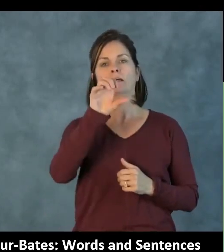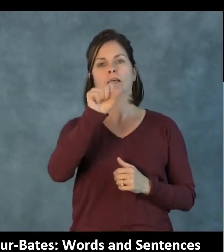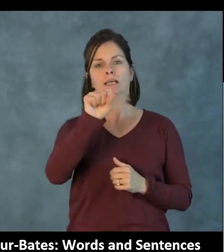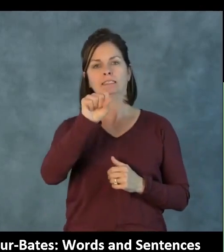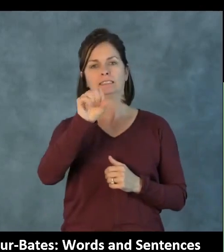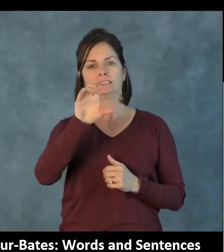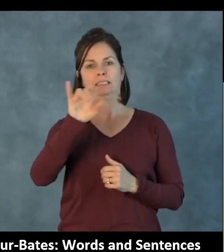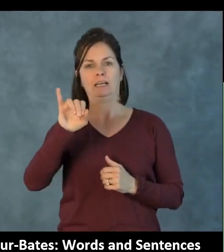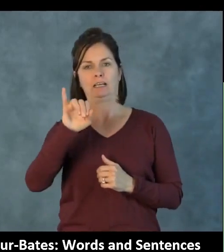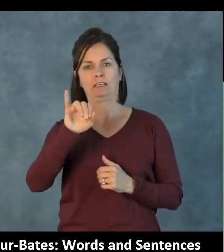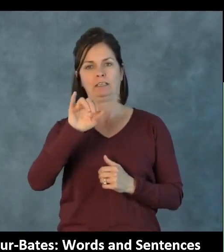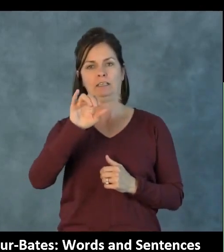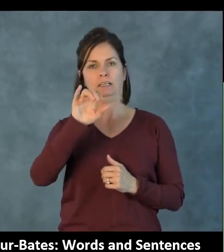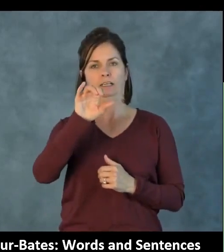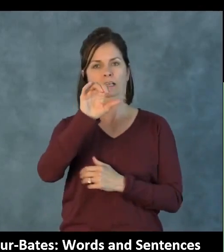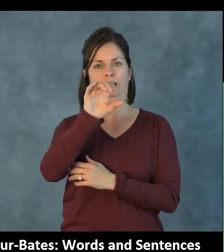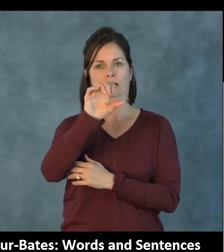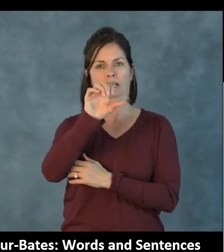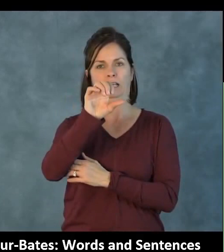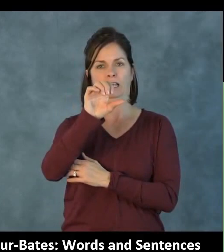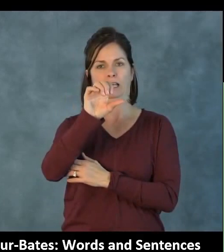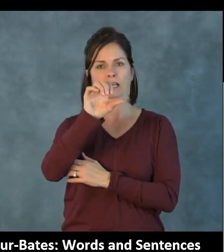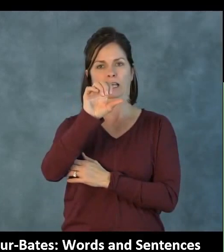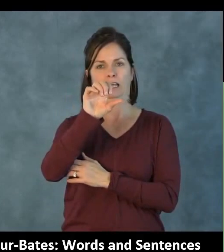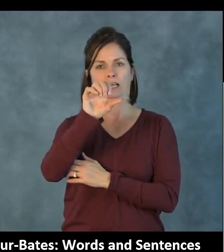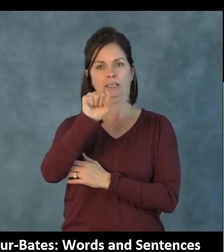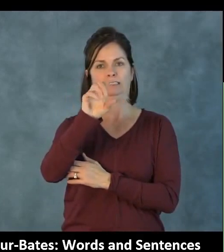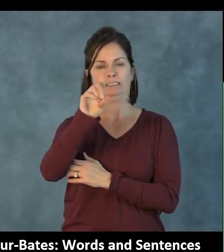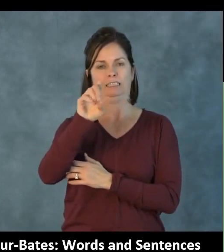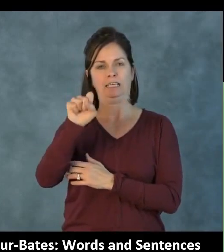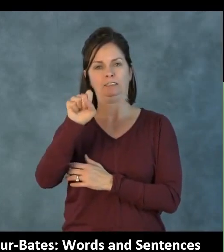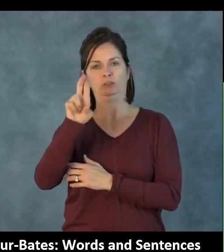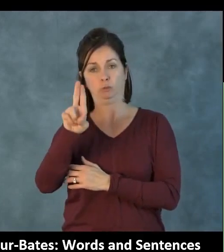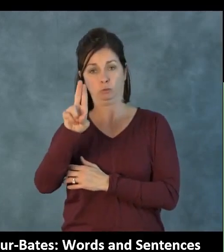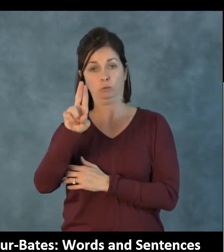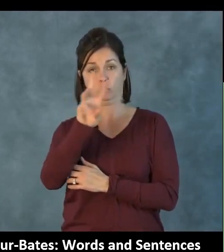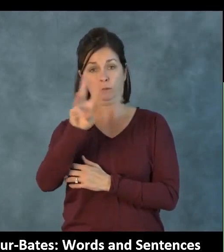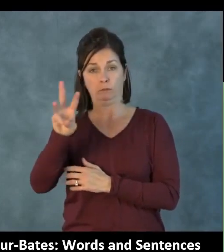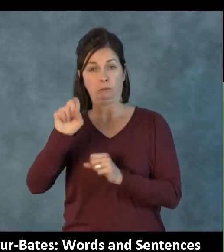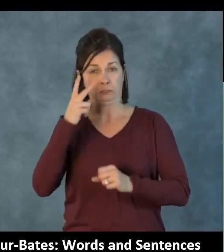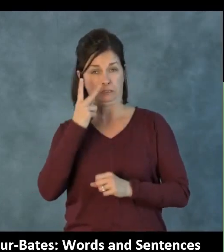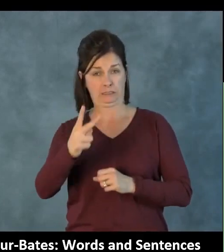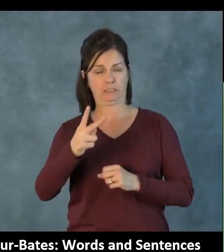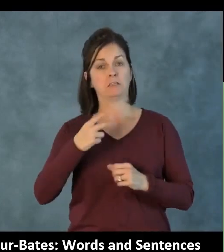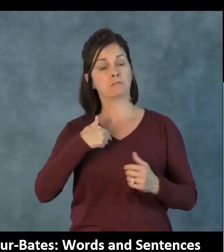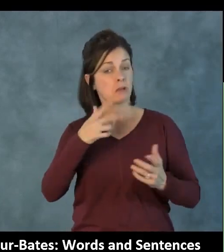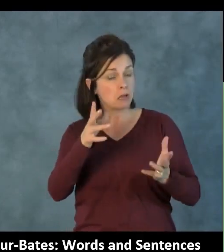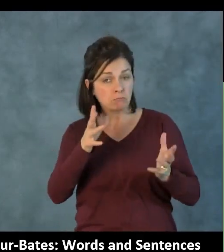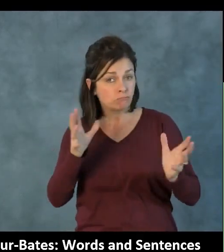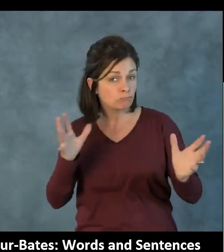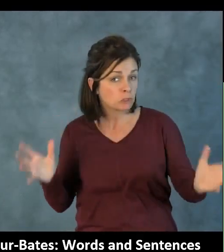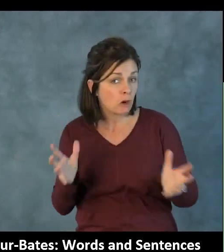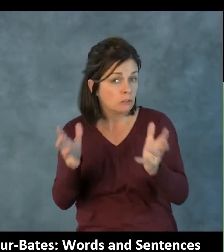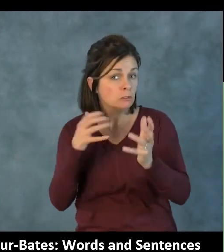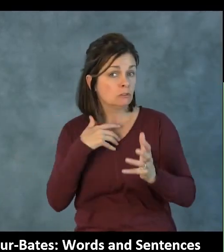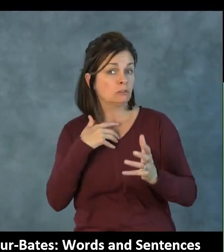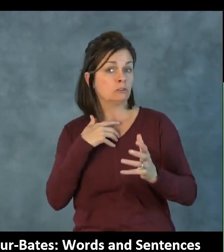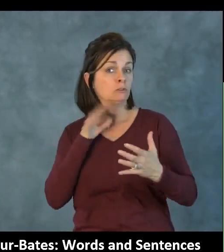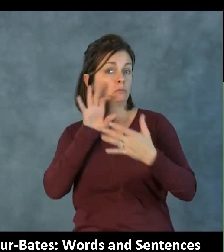It's the www.sci.sdsu website. I would encourage you to go to this website